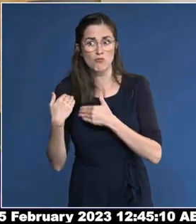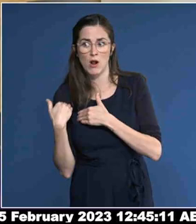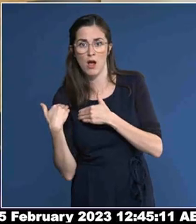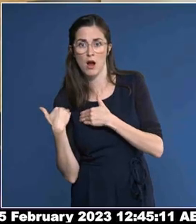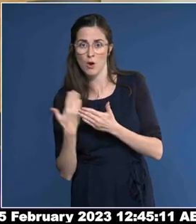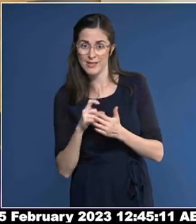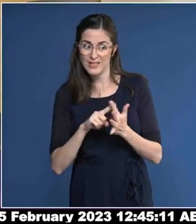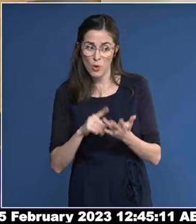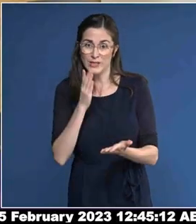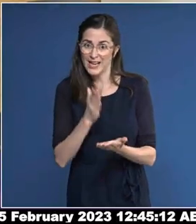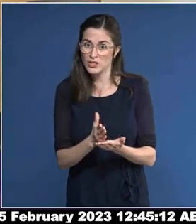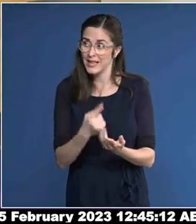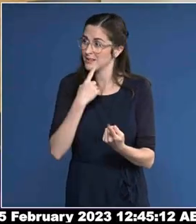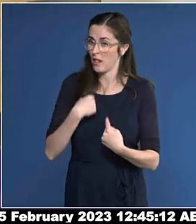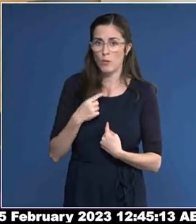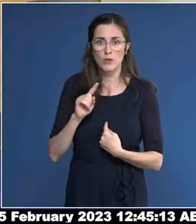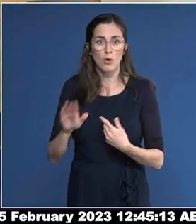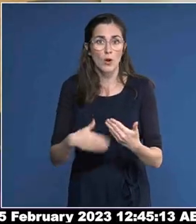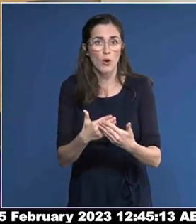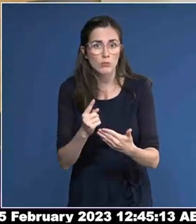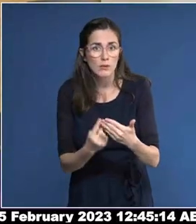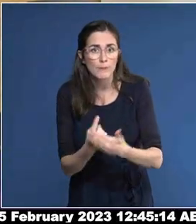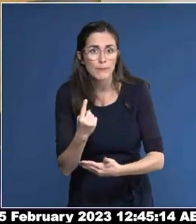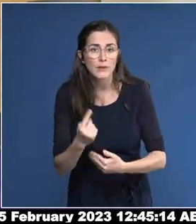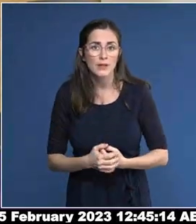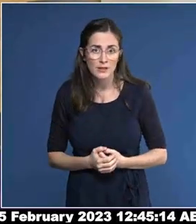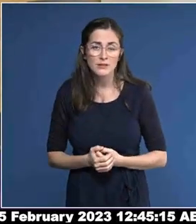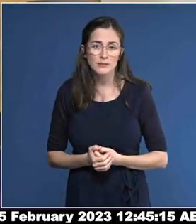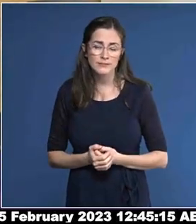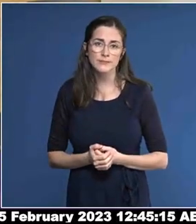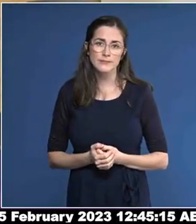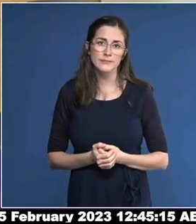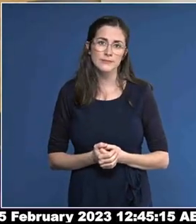they needed to know is something that's been highlighted in more modern corporate